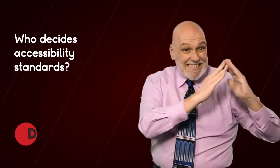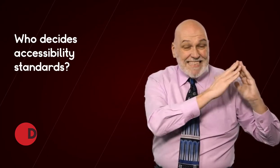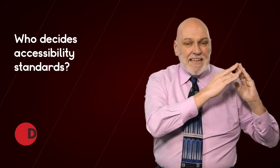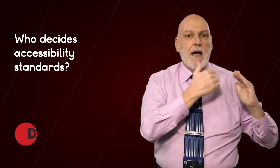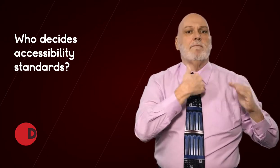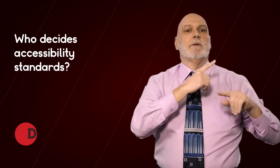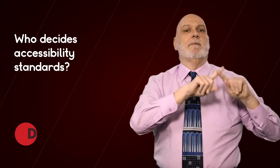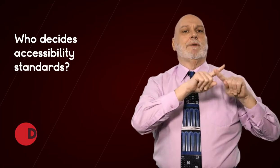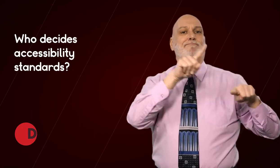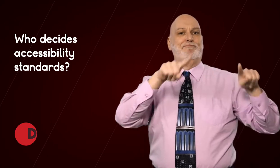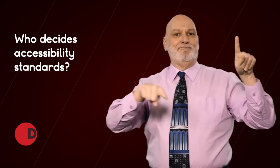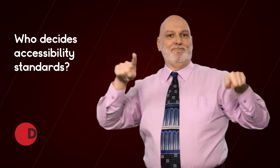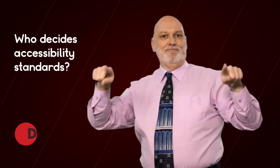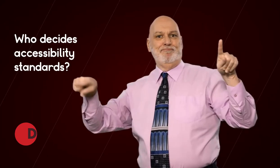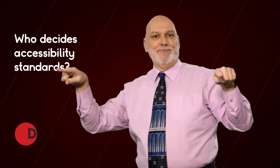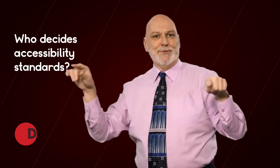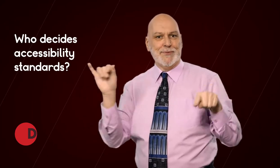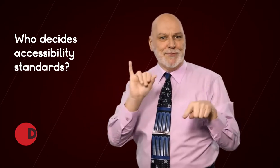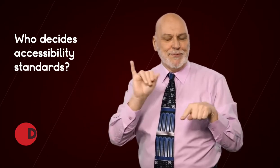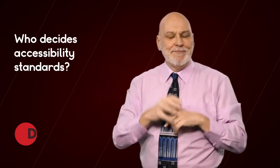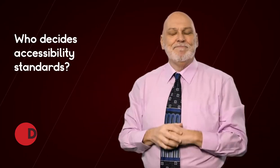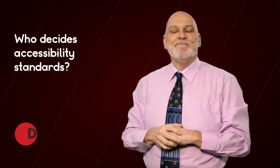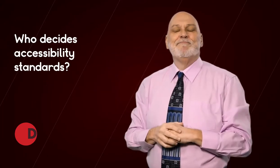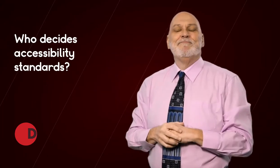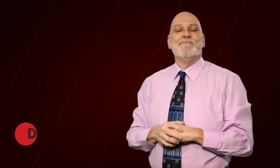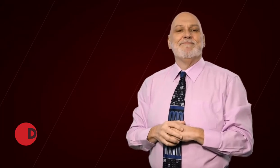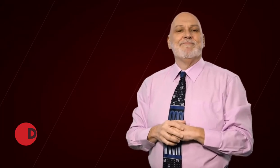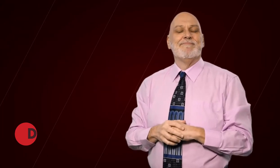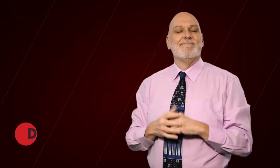and city to city.